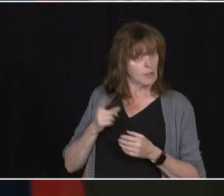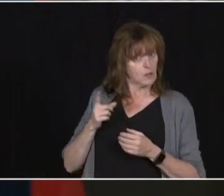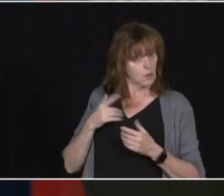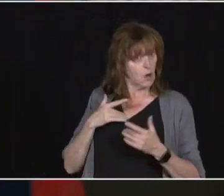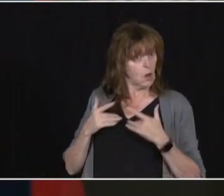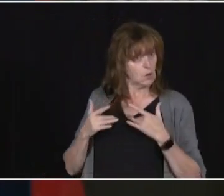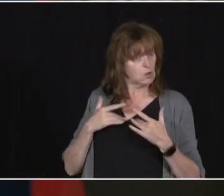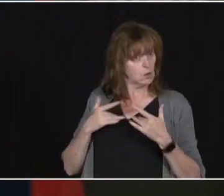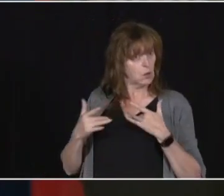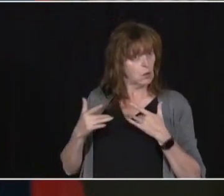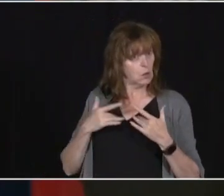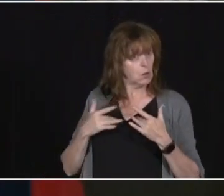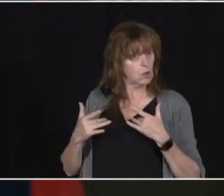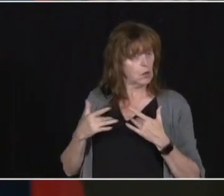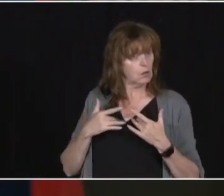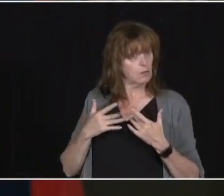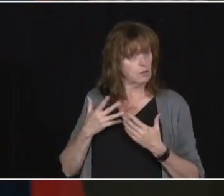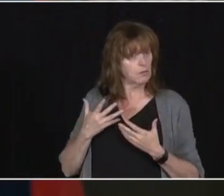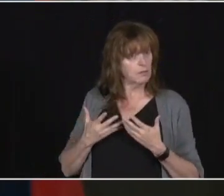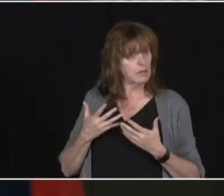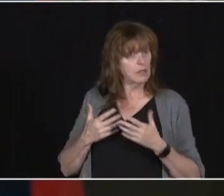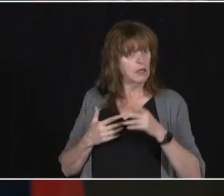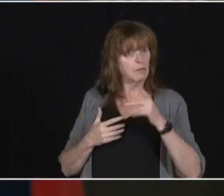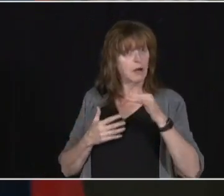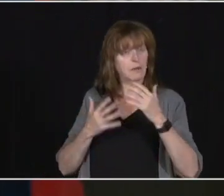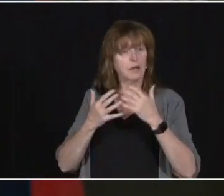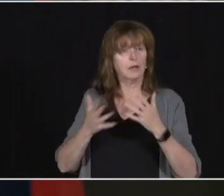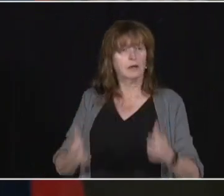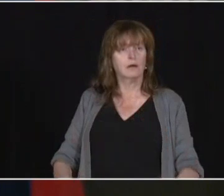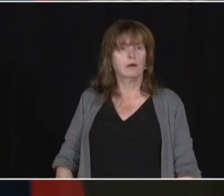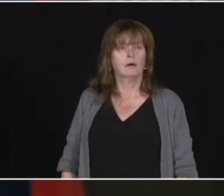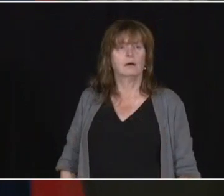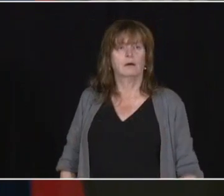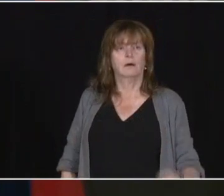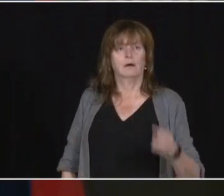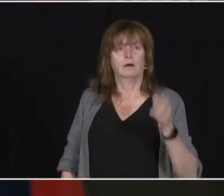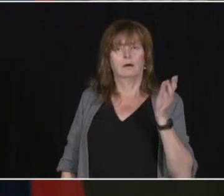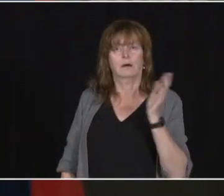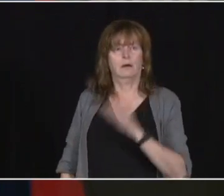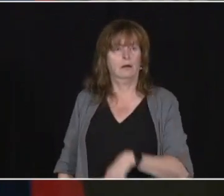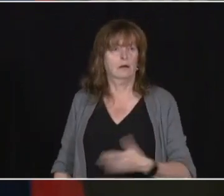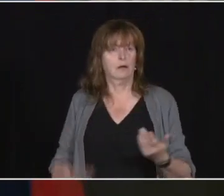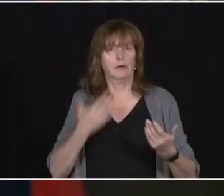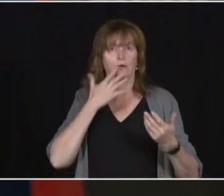How concerned are you that the public will tune you out? The weather is improving, things have begun to reopen.